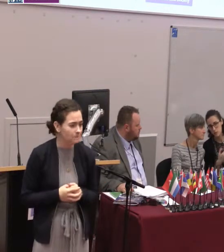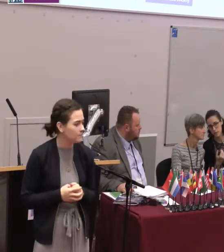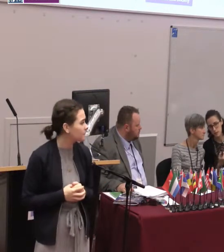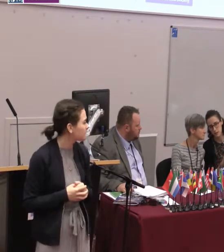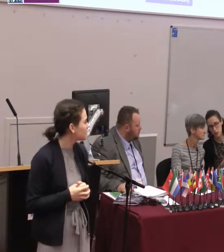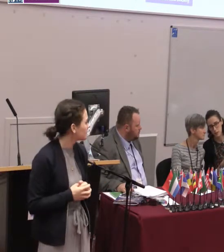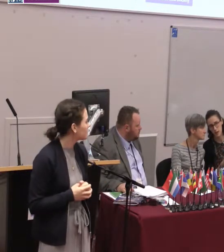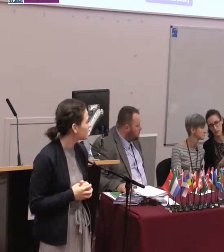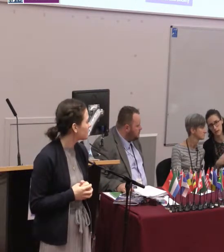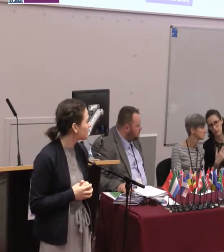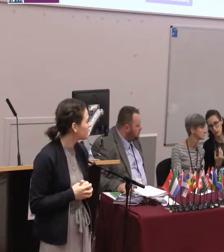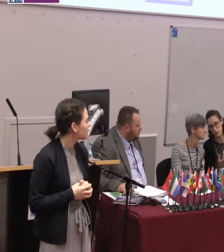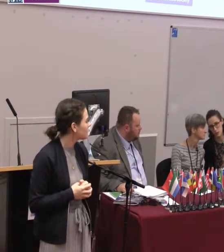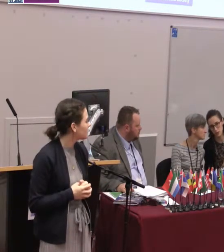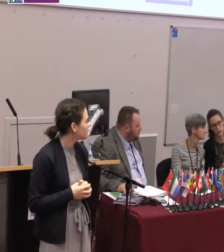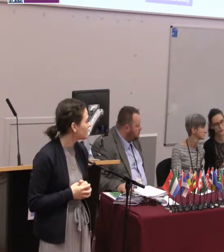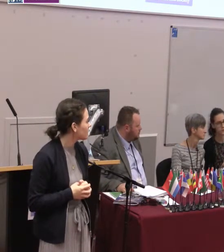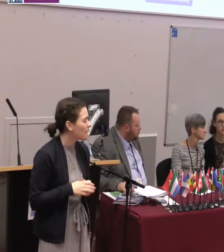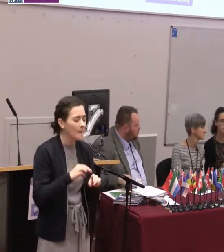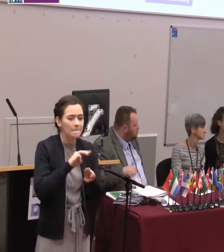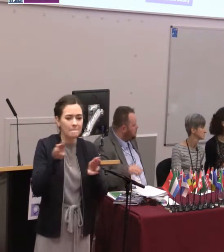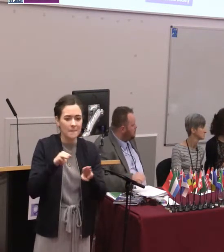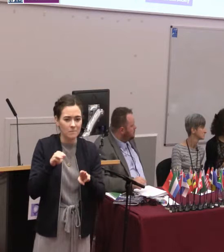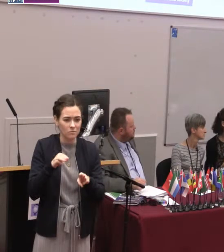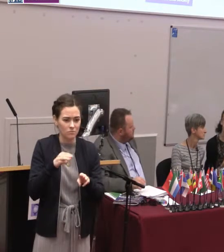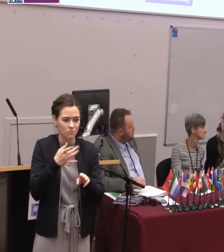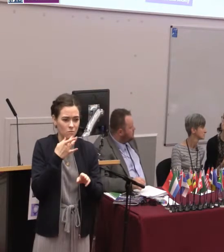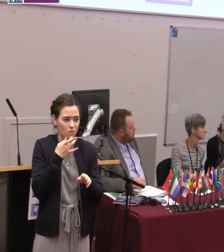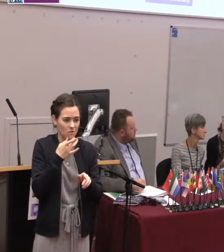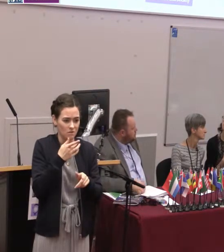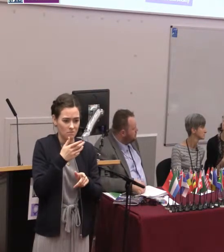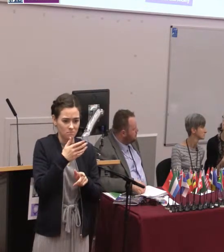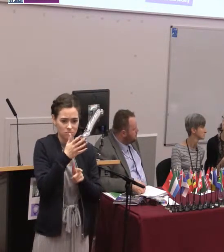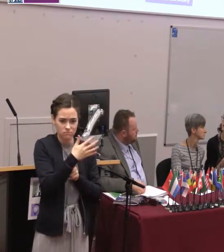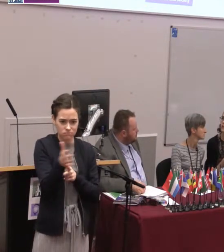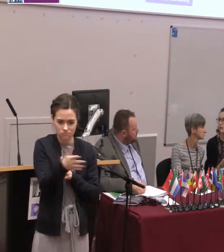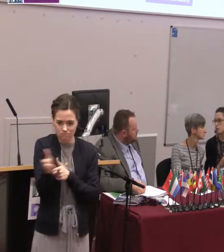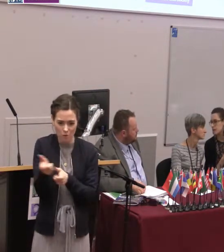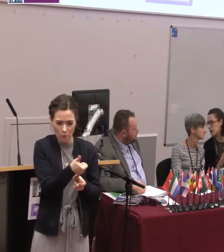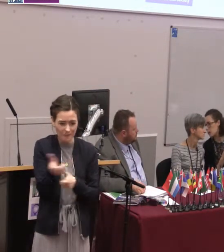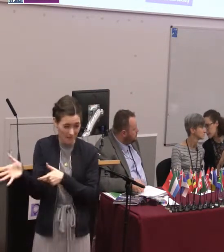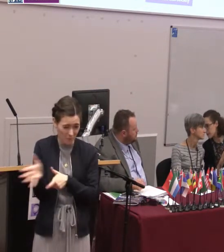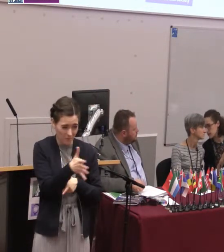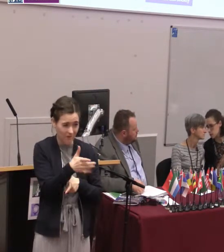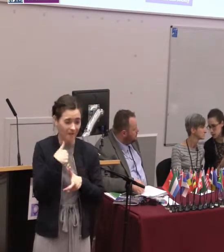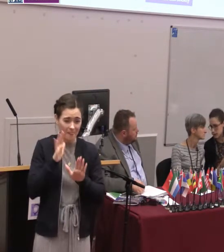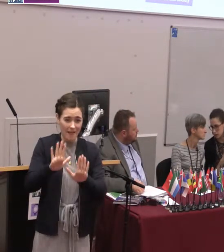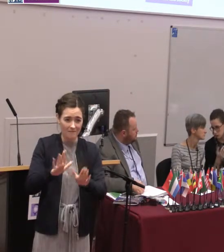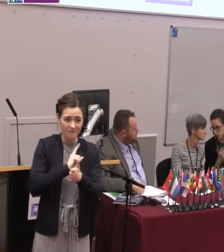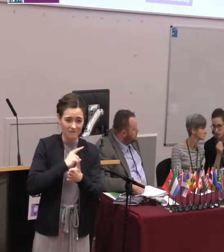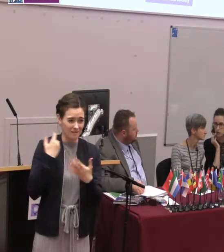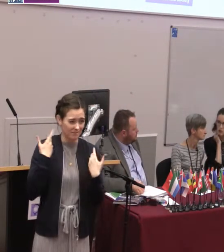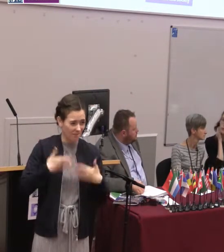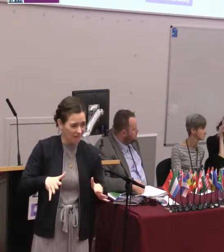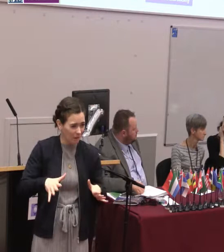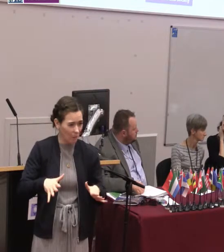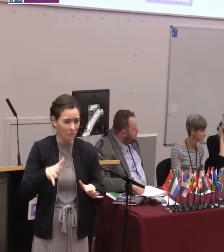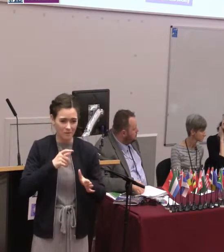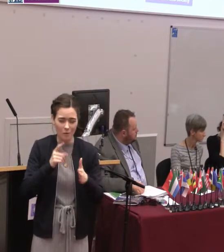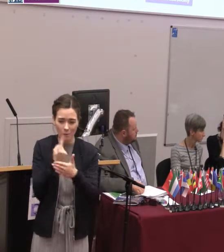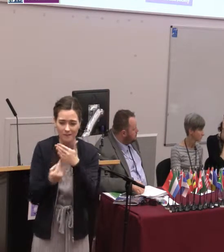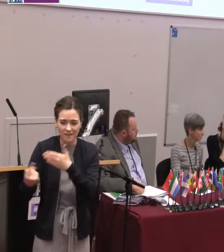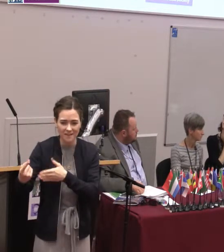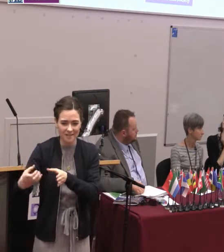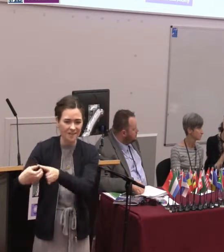People were hosed down, and had clothes taken off them.